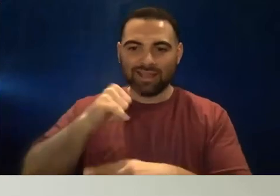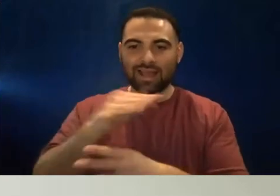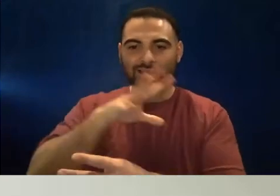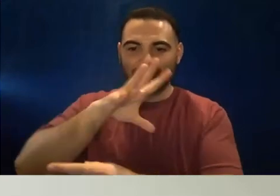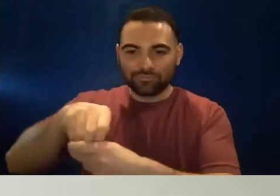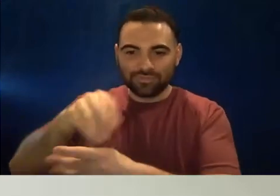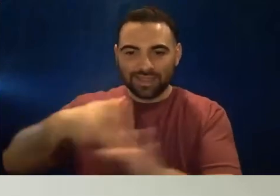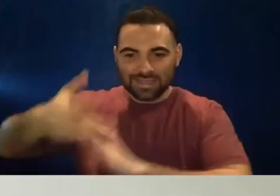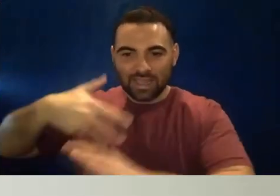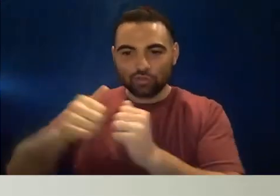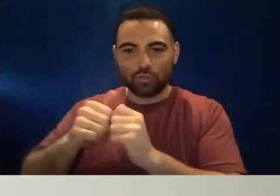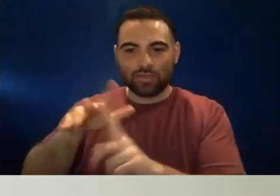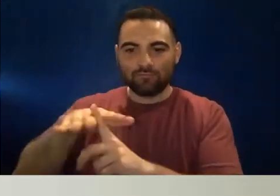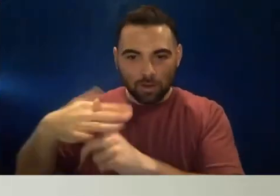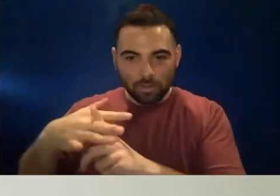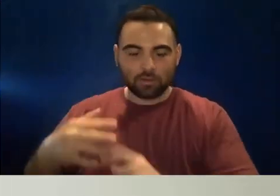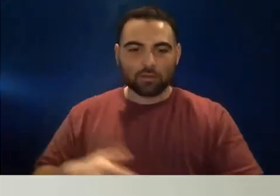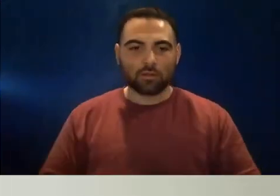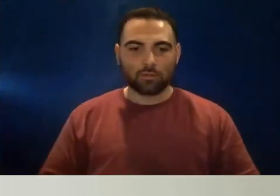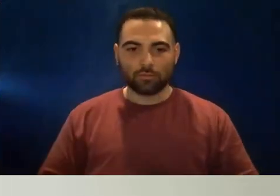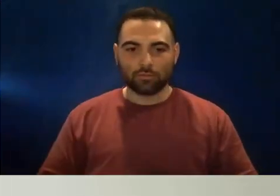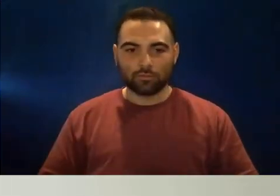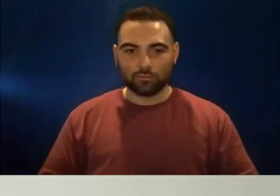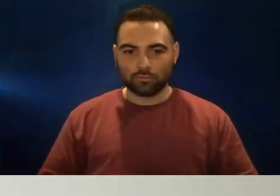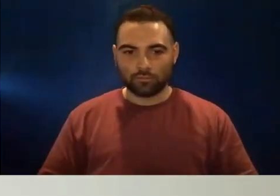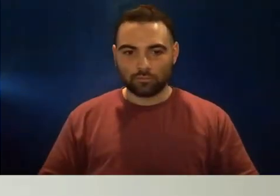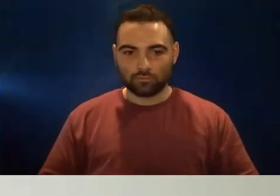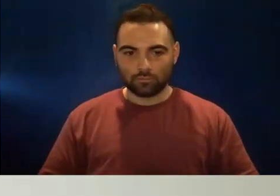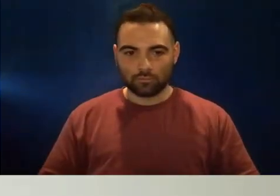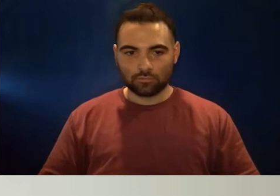And yeah, I think there's not enough research